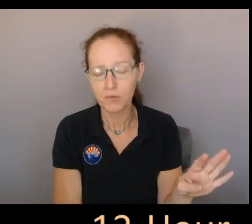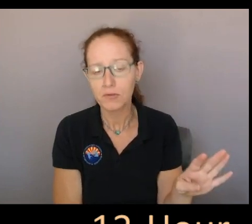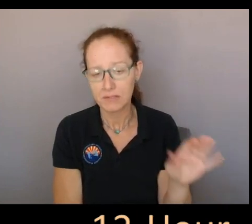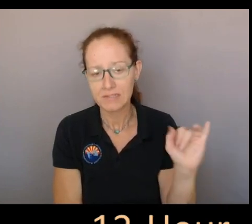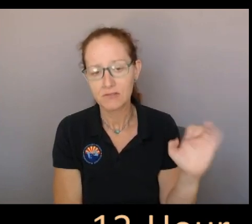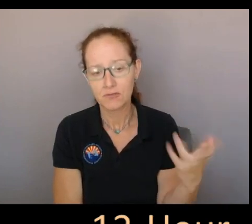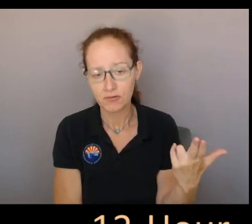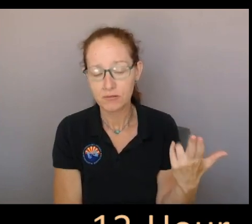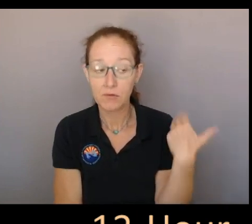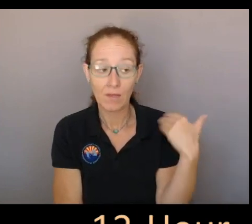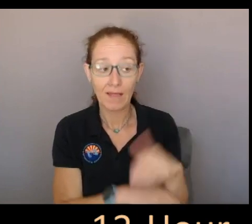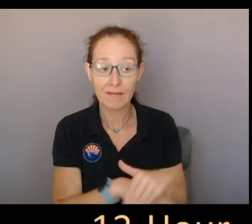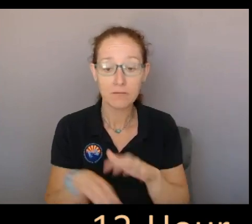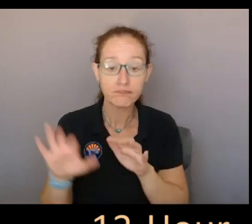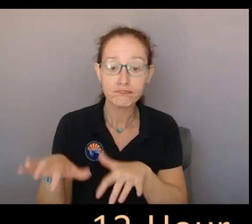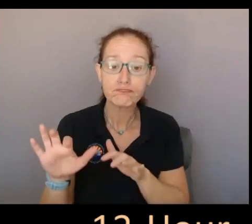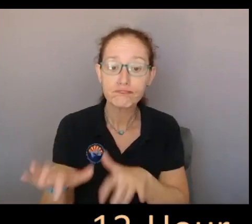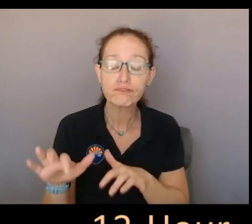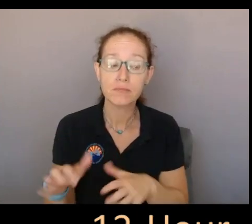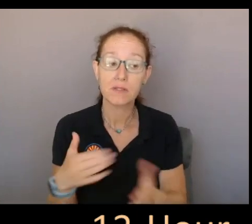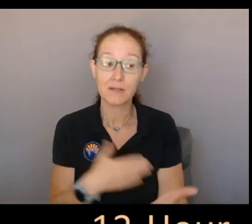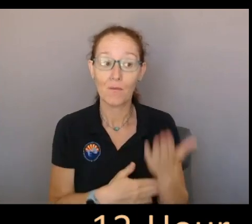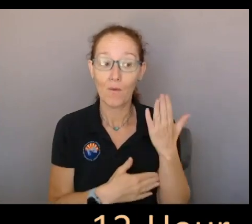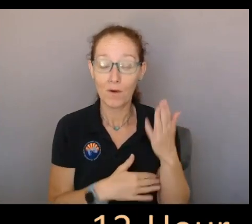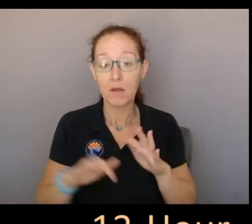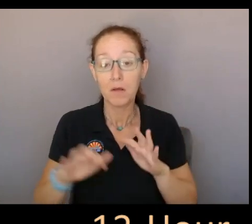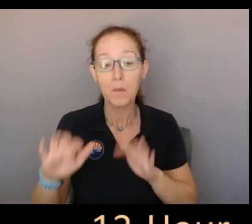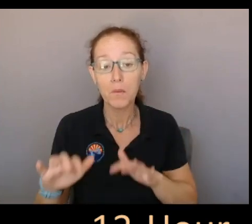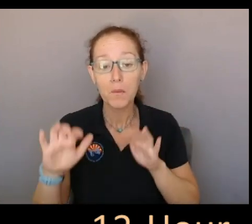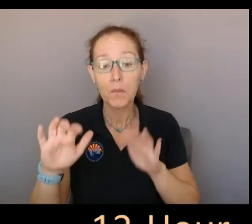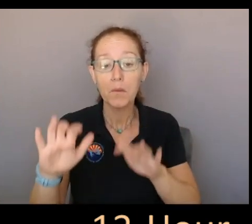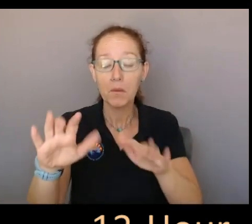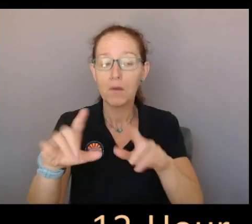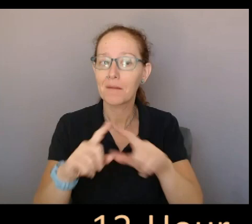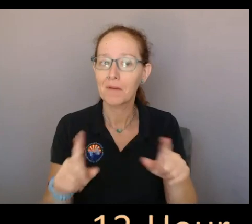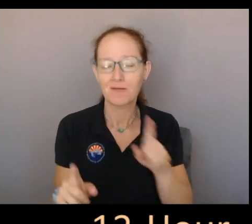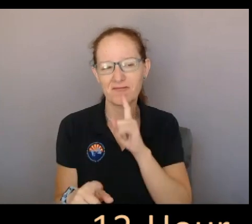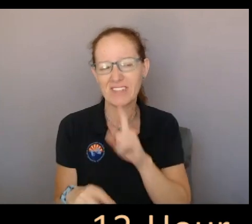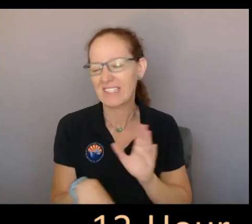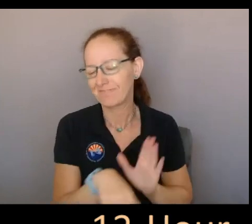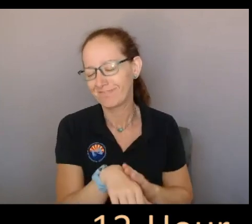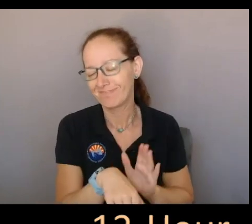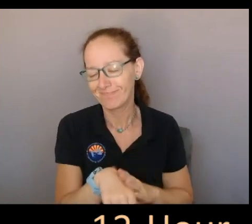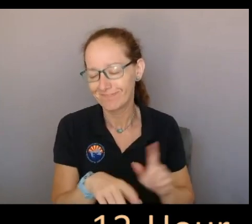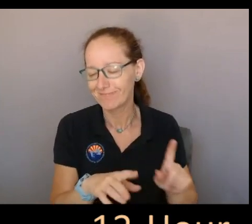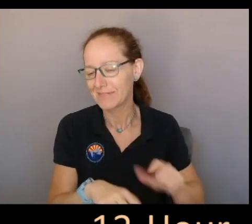going on this morning but it's basically just a precursor for what we're expecting this afternoon when we start to see